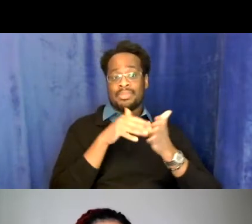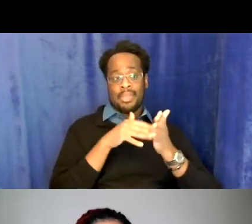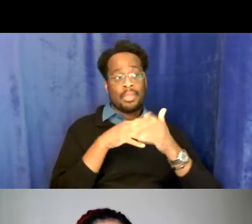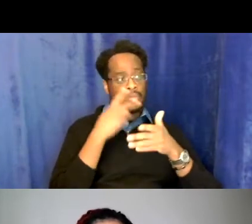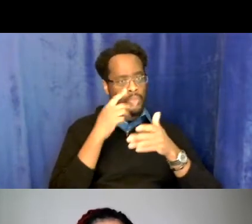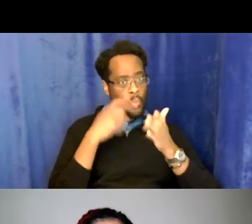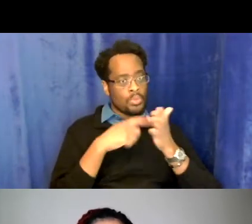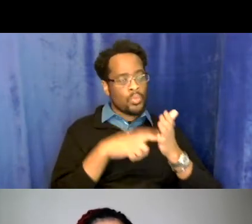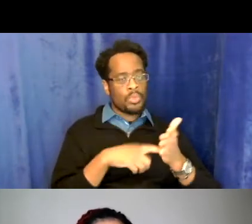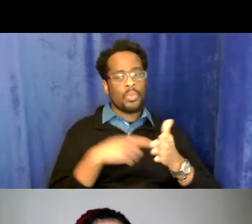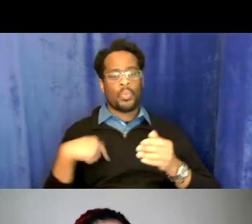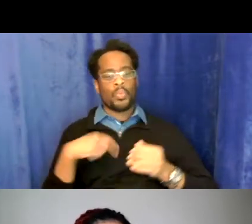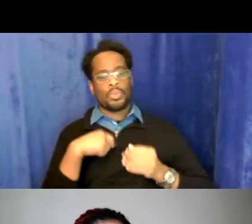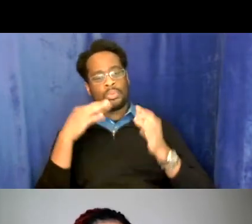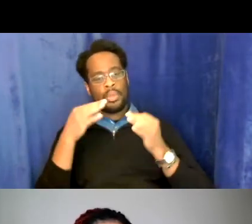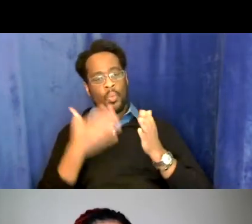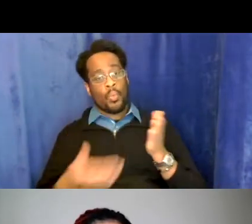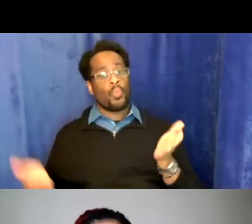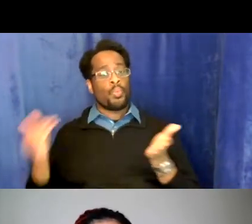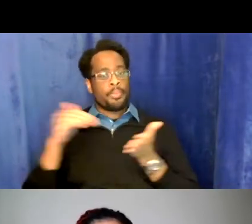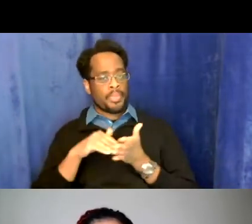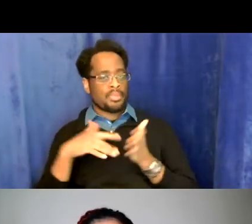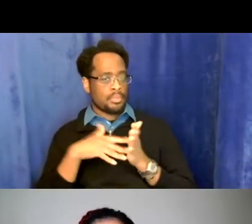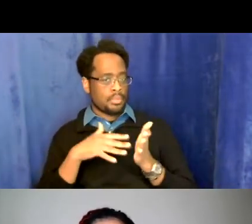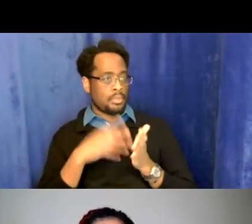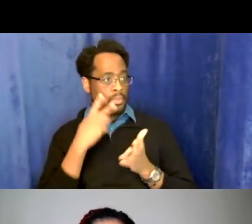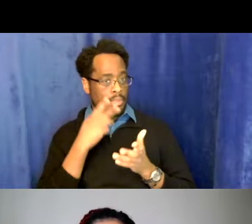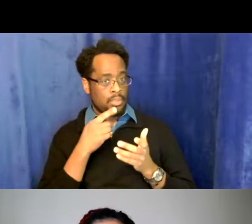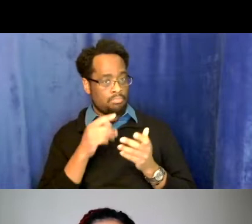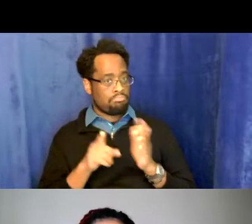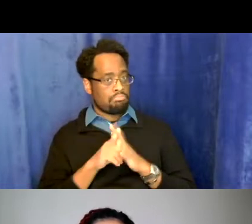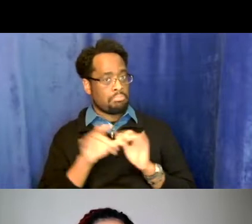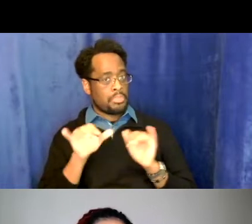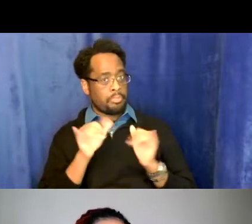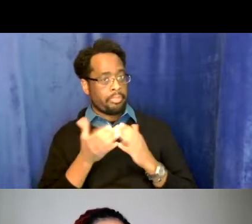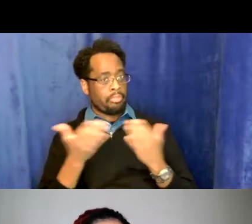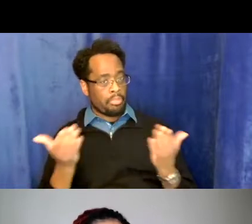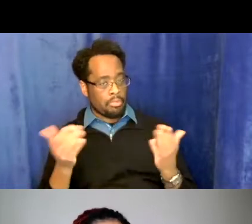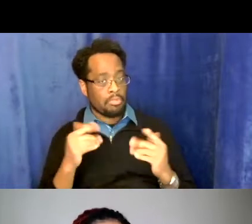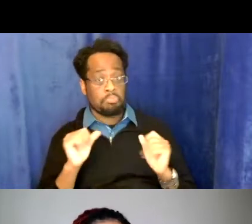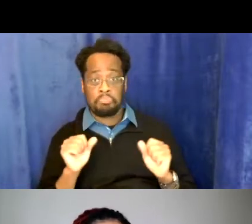All right, the previous studies as shown were done and we decided to repeat those studies to